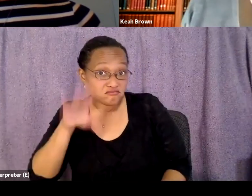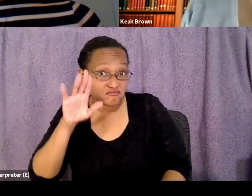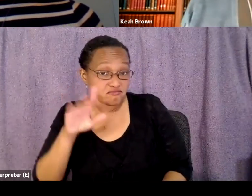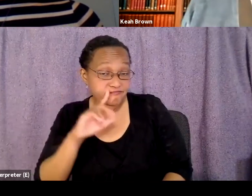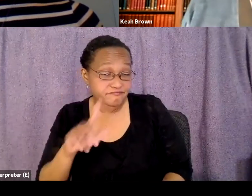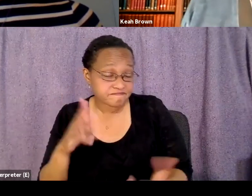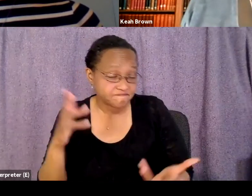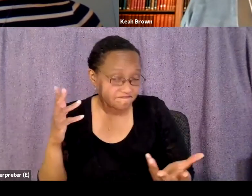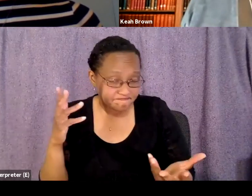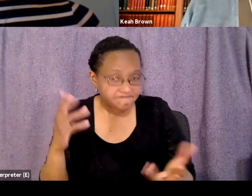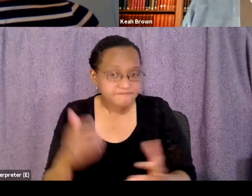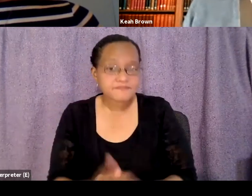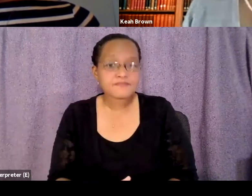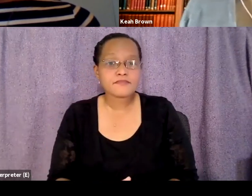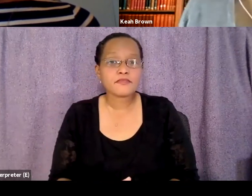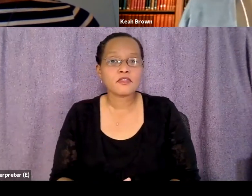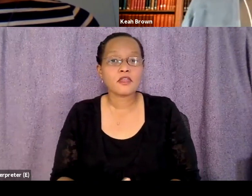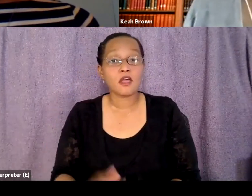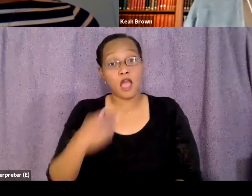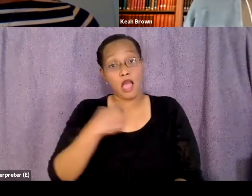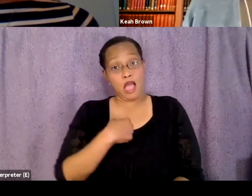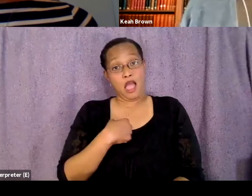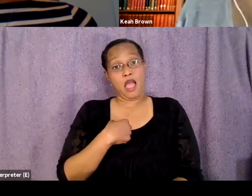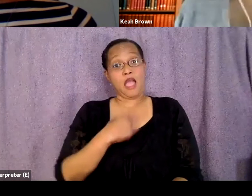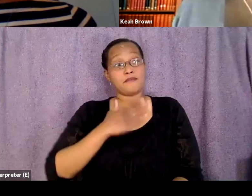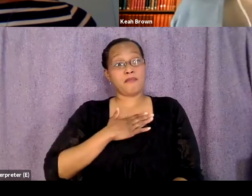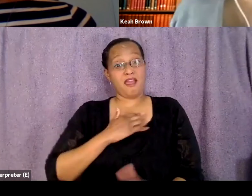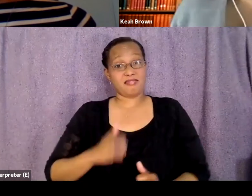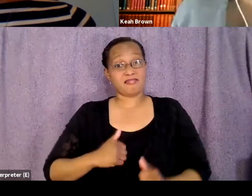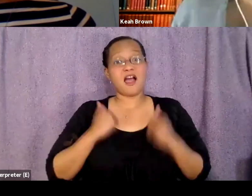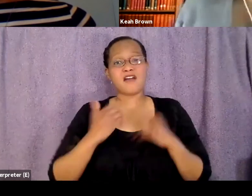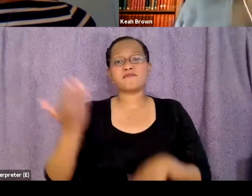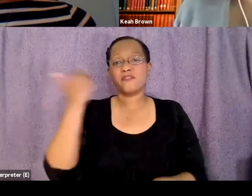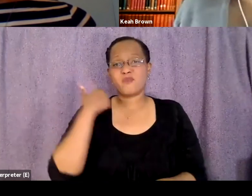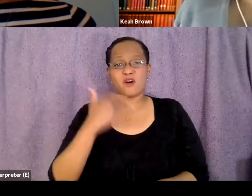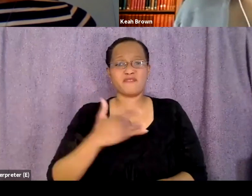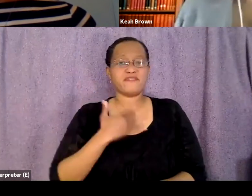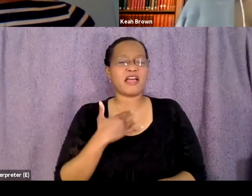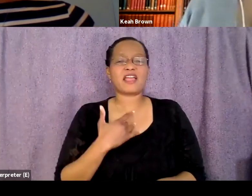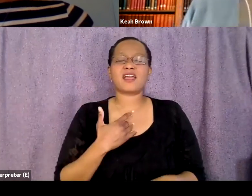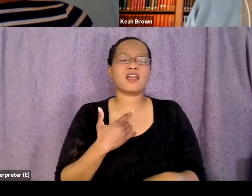Keah Brown: went through a period in my life, where I was like I never wanted to talk about disability, you know I never wanted.